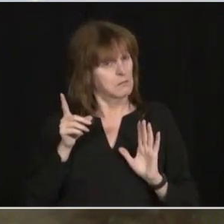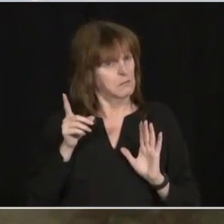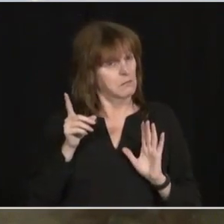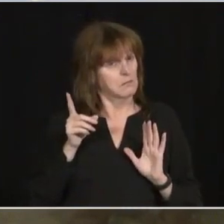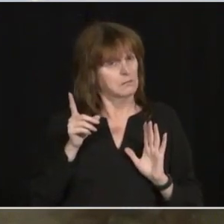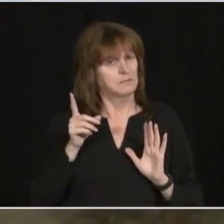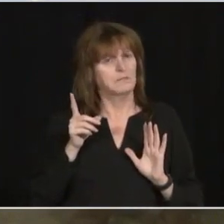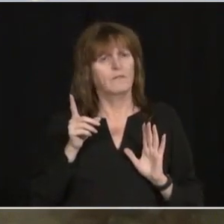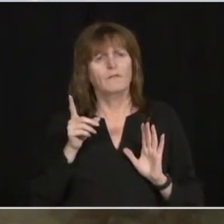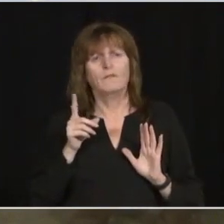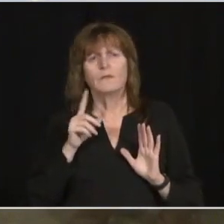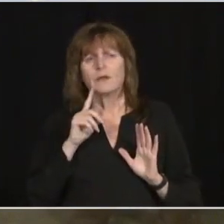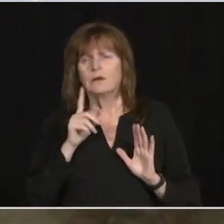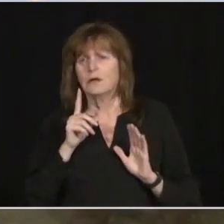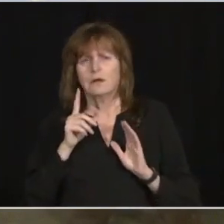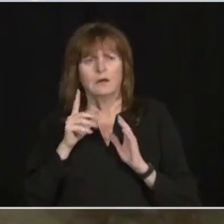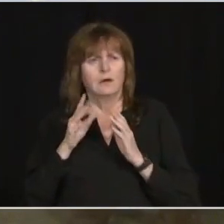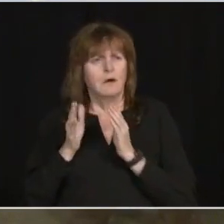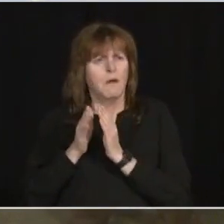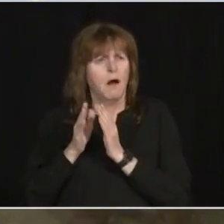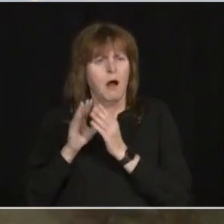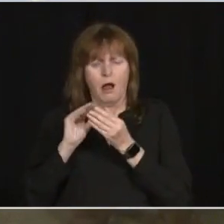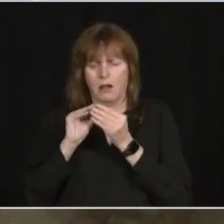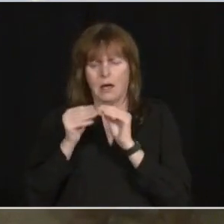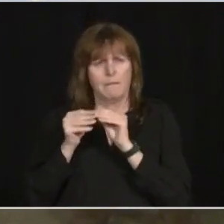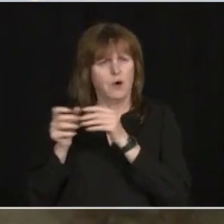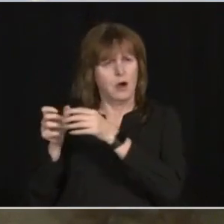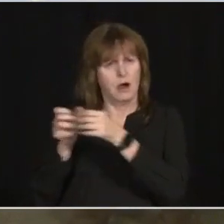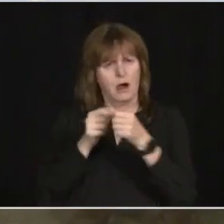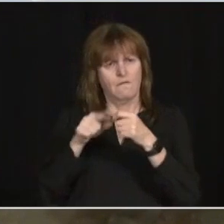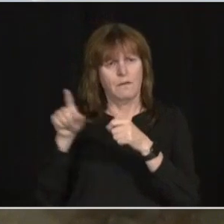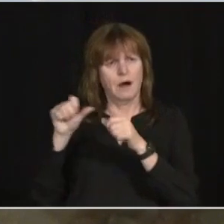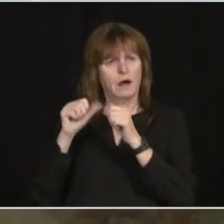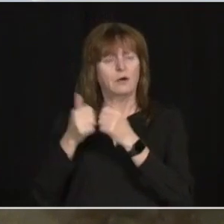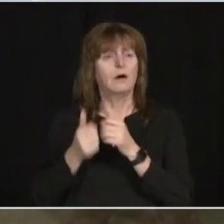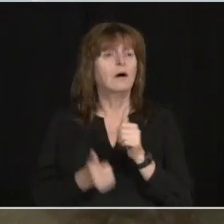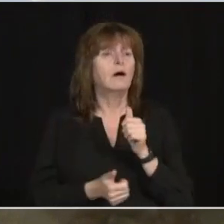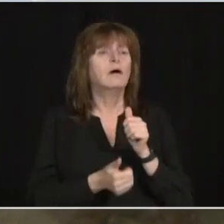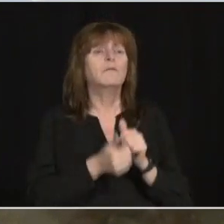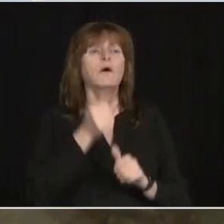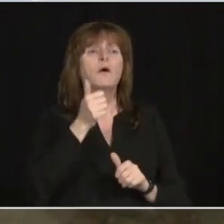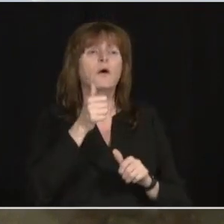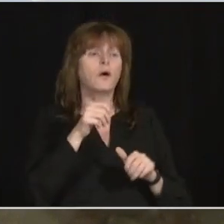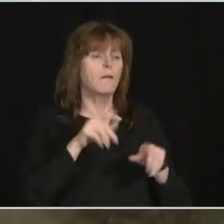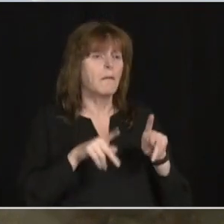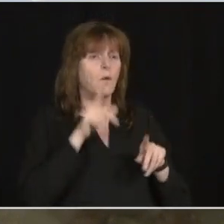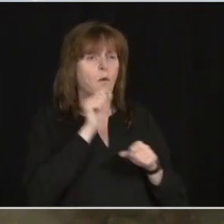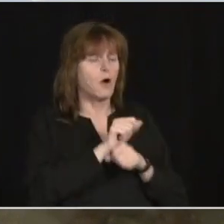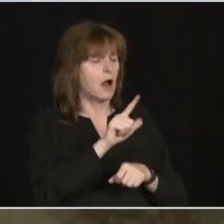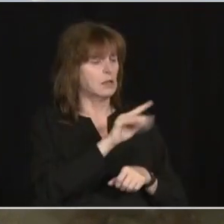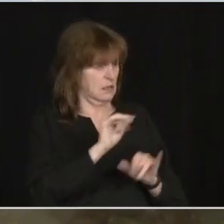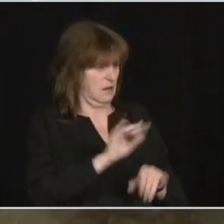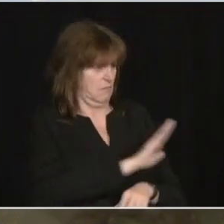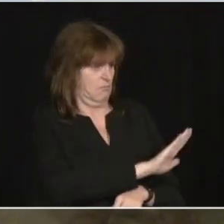What we've implemented with the emergency order, one location for long-term care